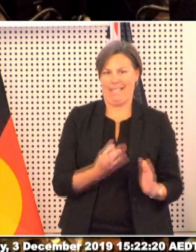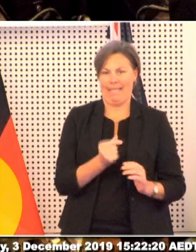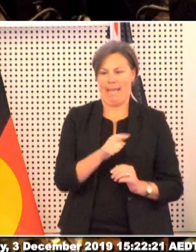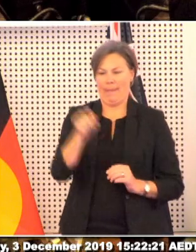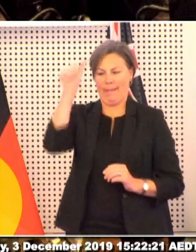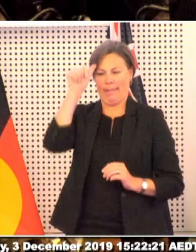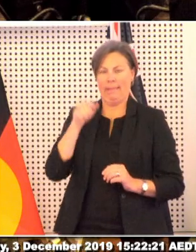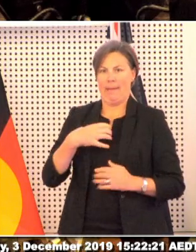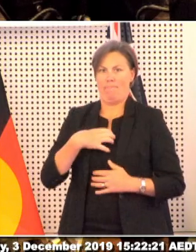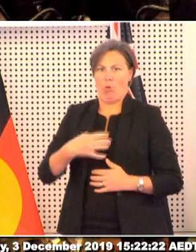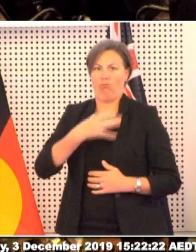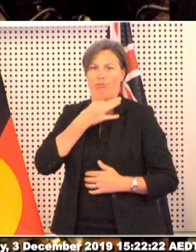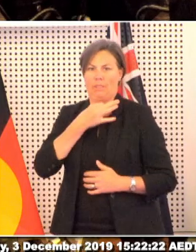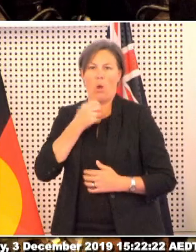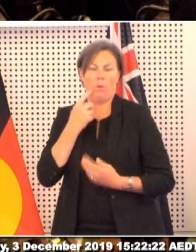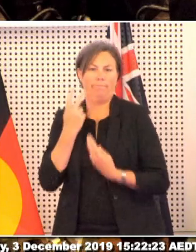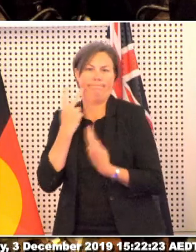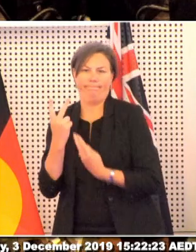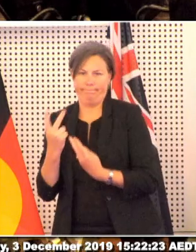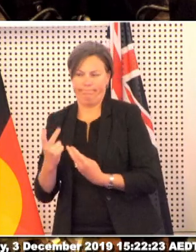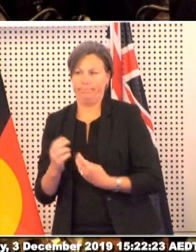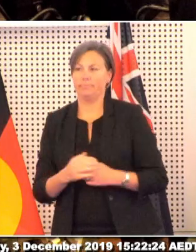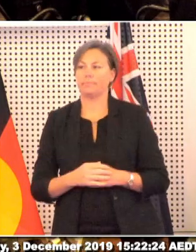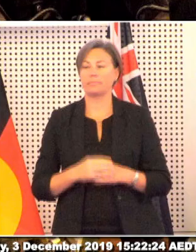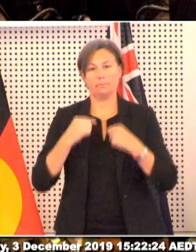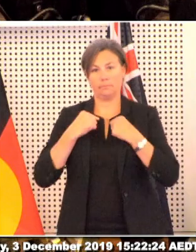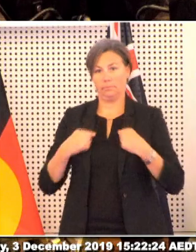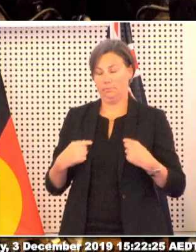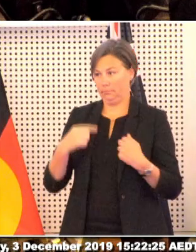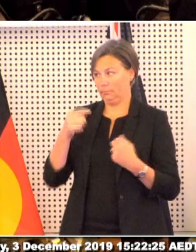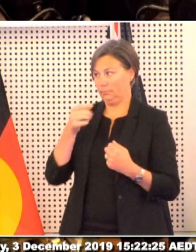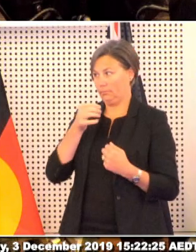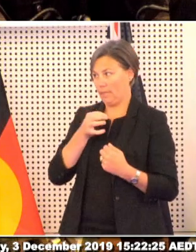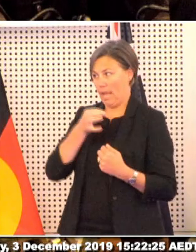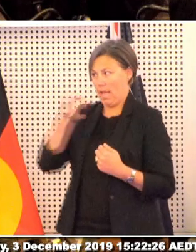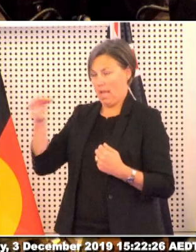shortly. So Dr Pearce, can I ask you now about some very recent work of your office.